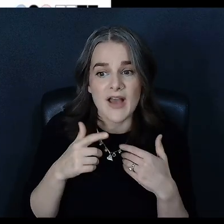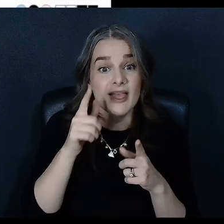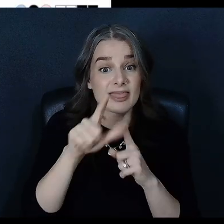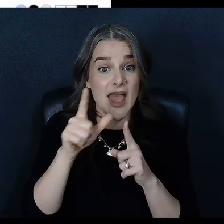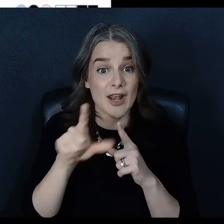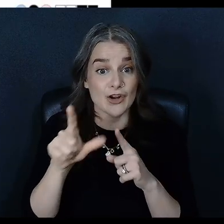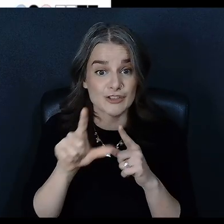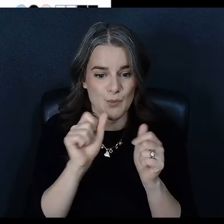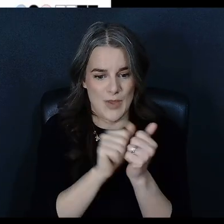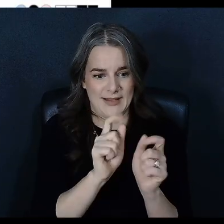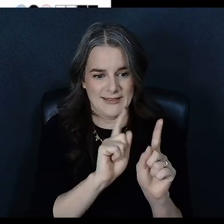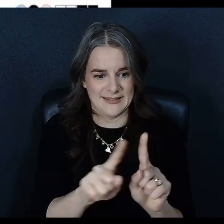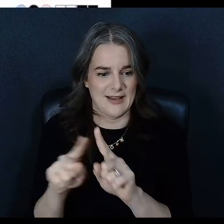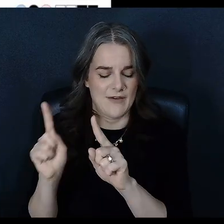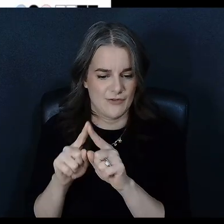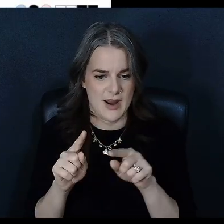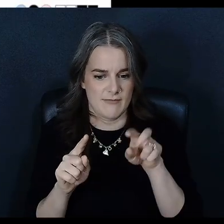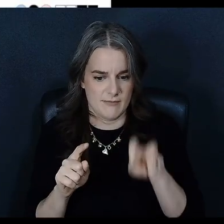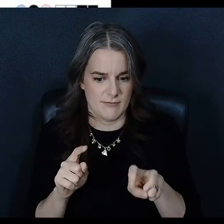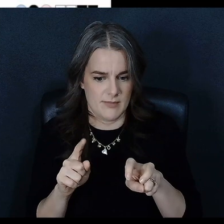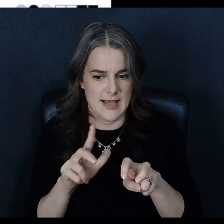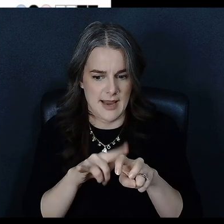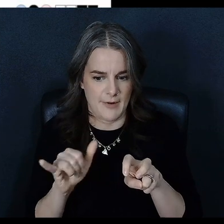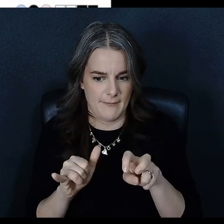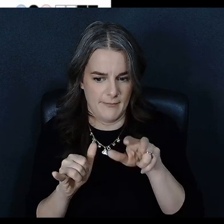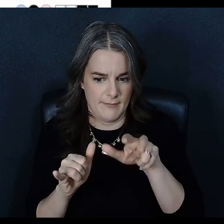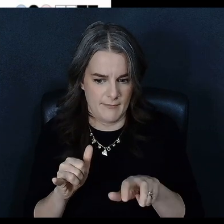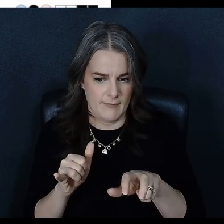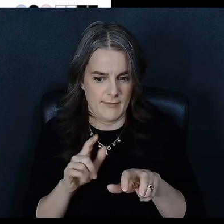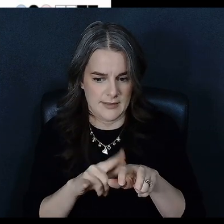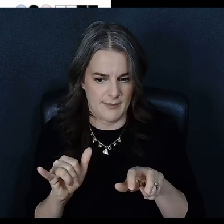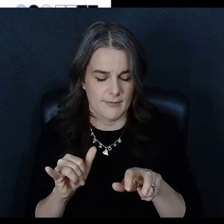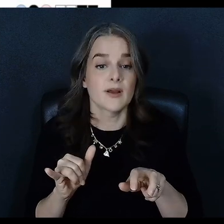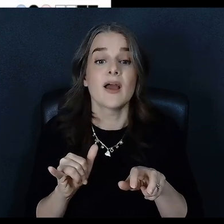So that picture there, they make a right-handed and a left-handed of that.